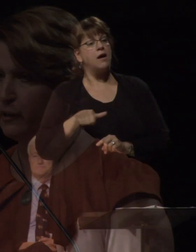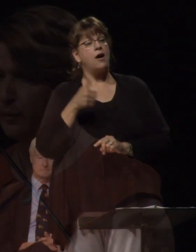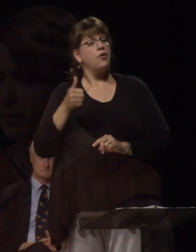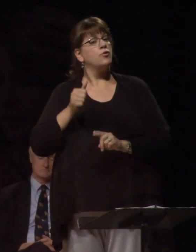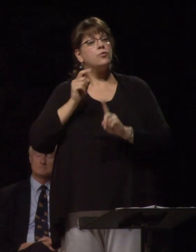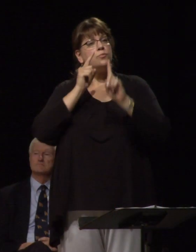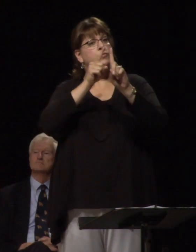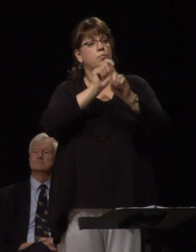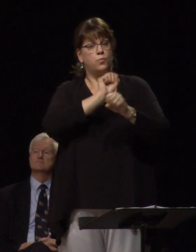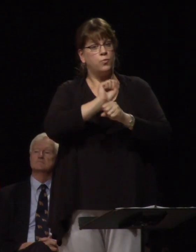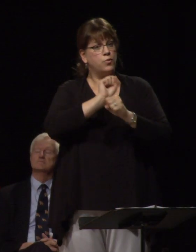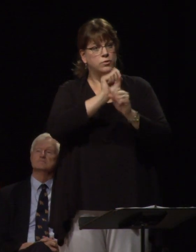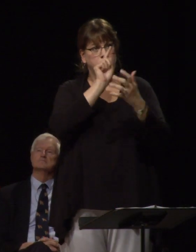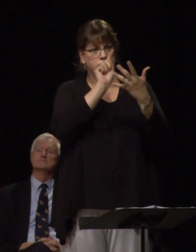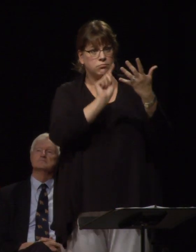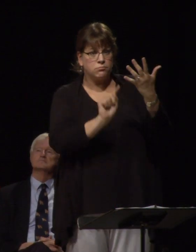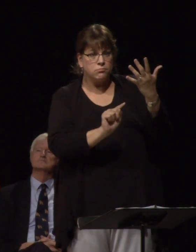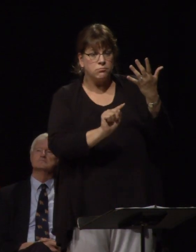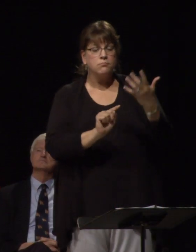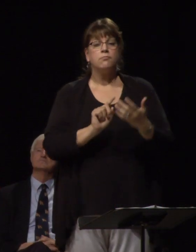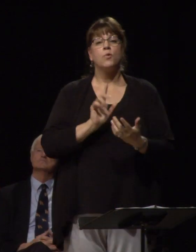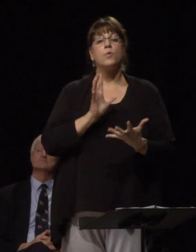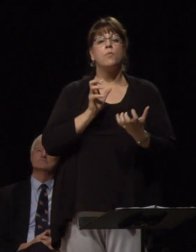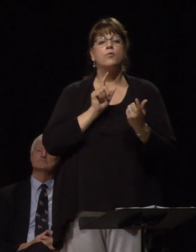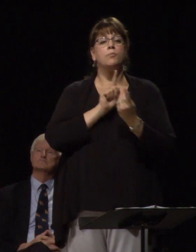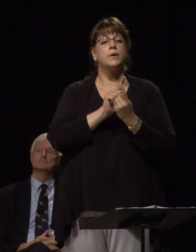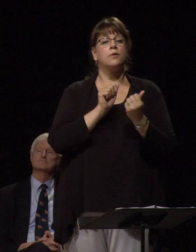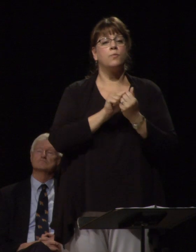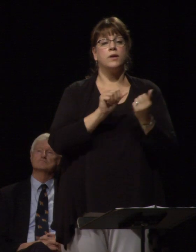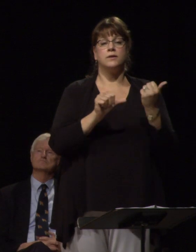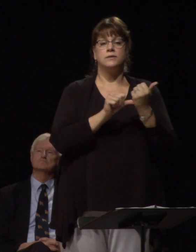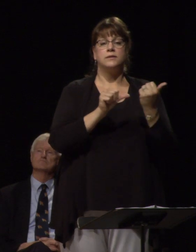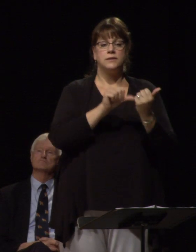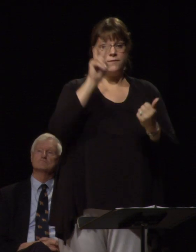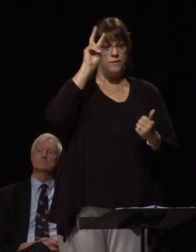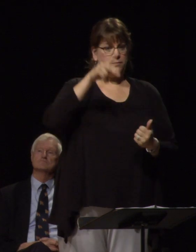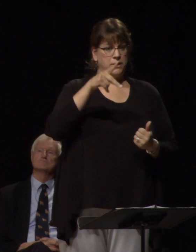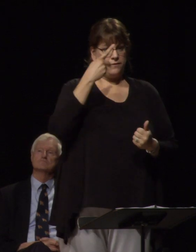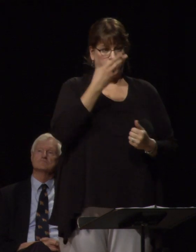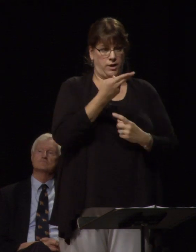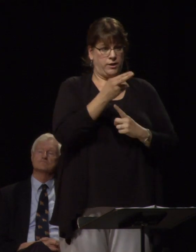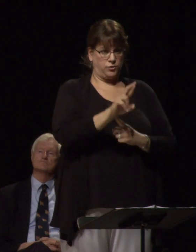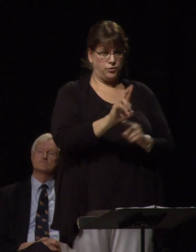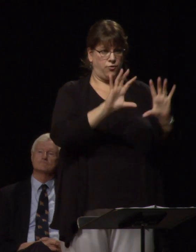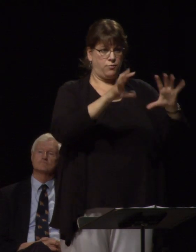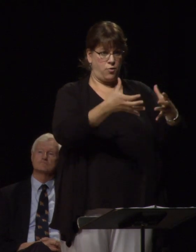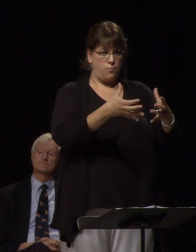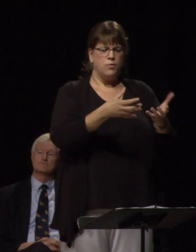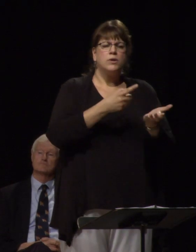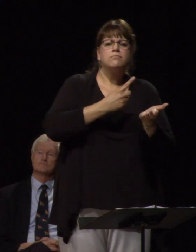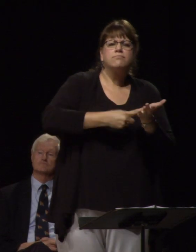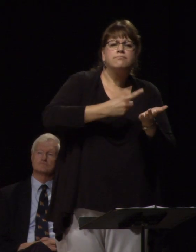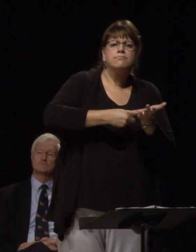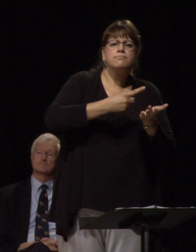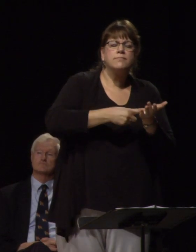"MEETING WITH THE ASSISTANT VICE PRESIDENT FOR HUMAN RESOURCES TO DISCUSS THE CRITERIA FOR